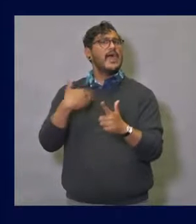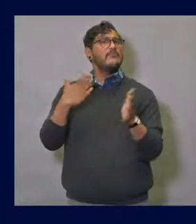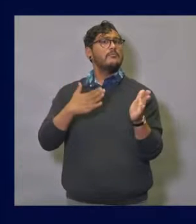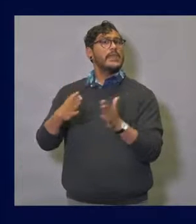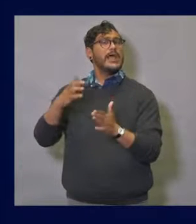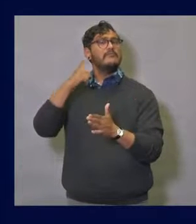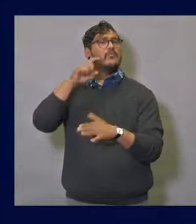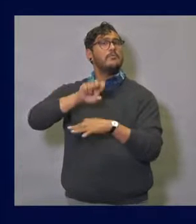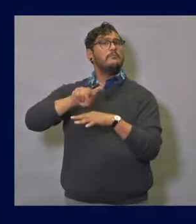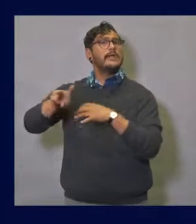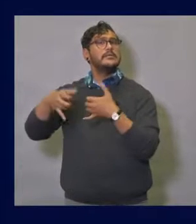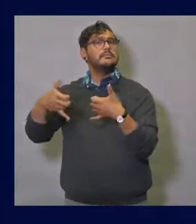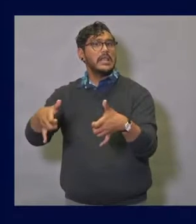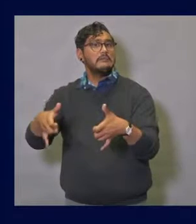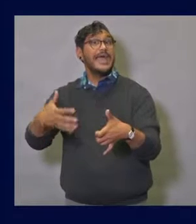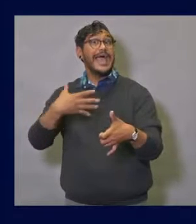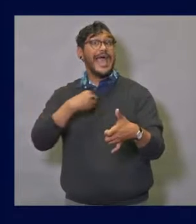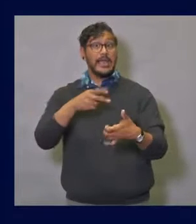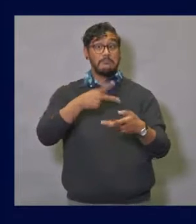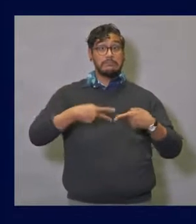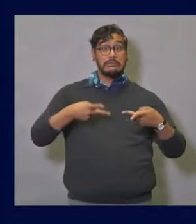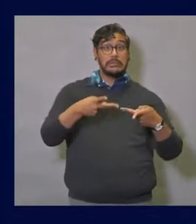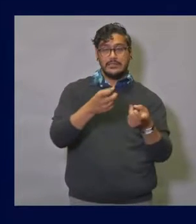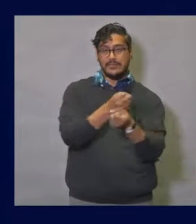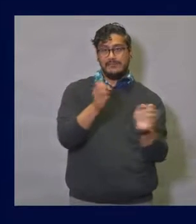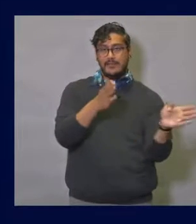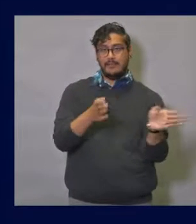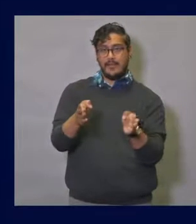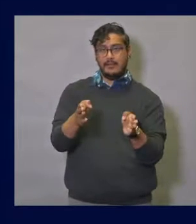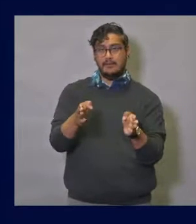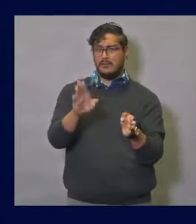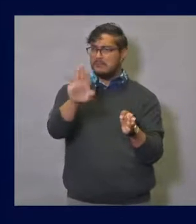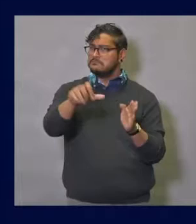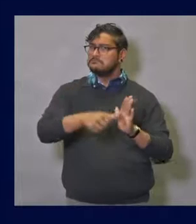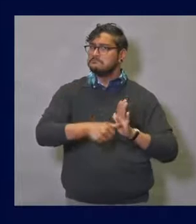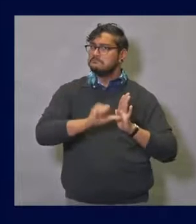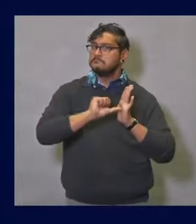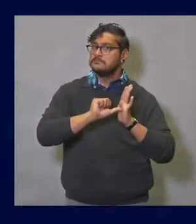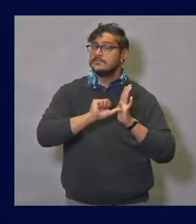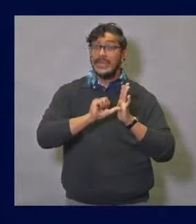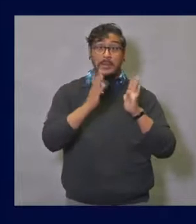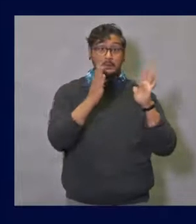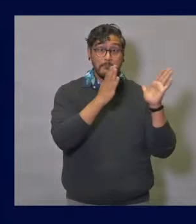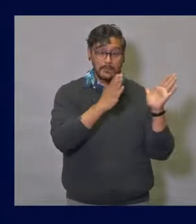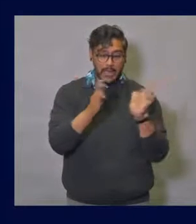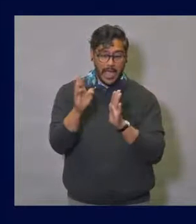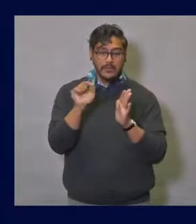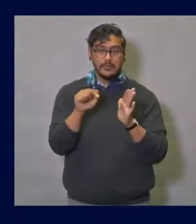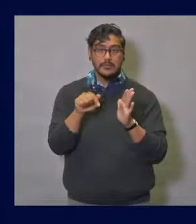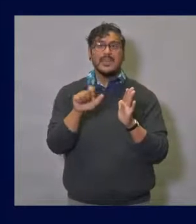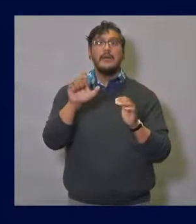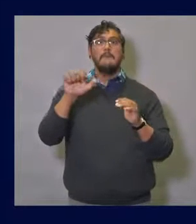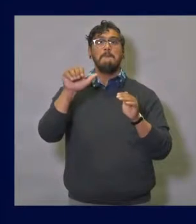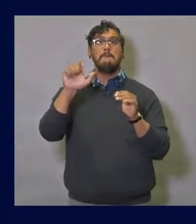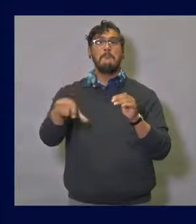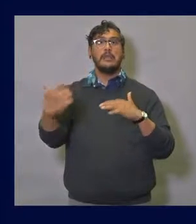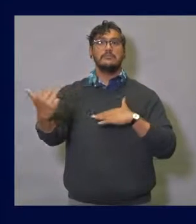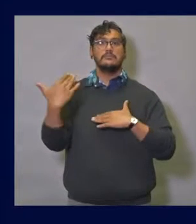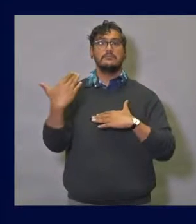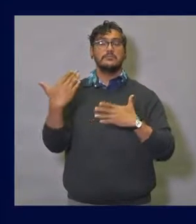AND IMPLEMENTATION OF A RETURN TO PLAY SAFETY PLAN A AND A